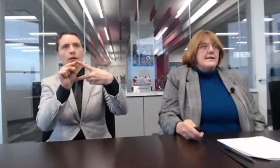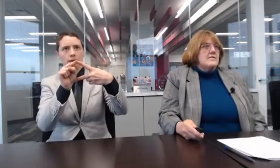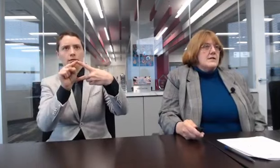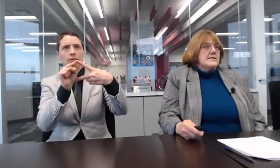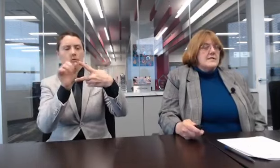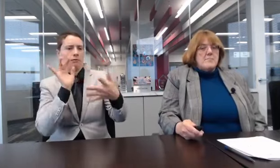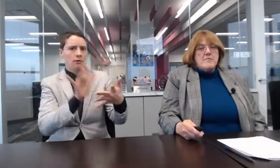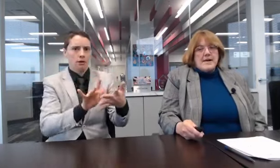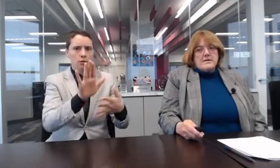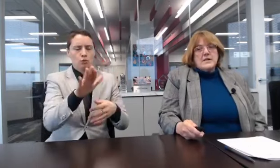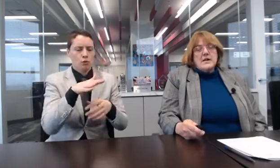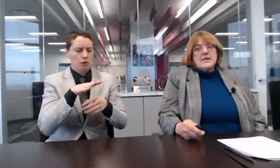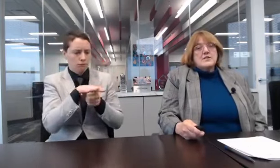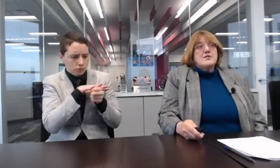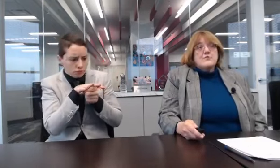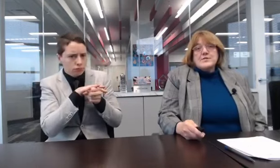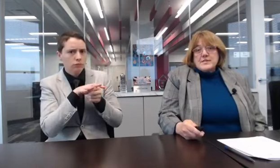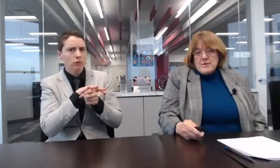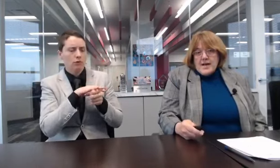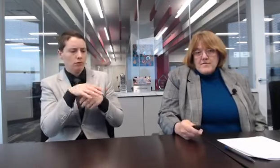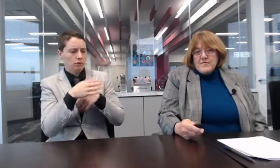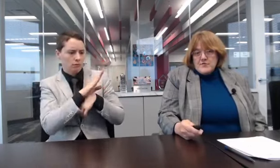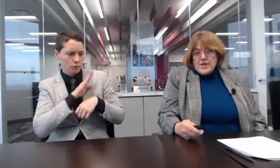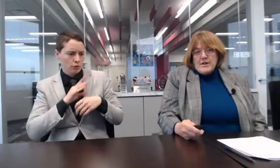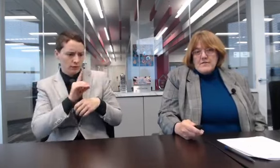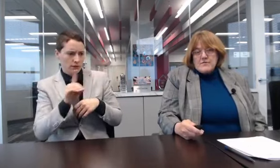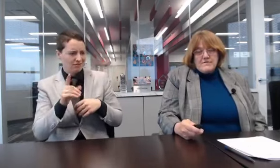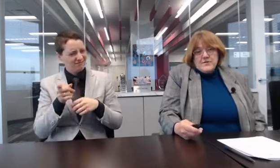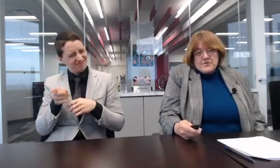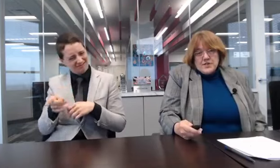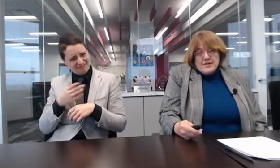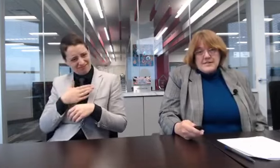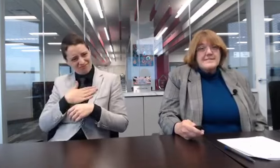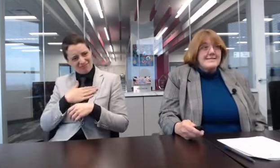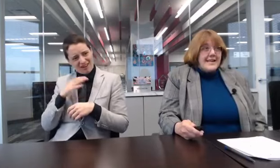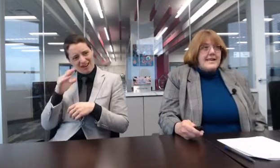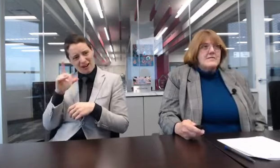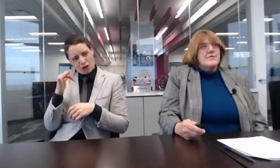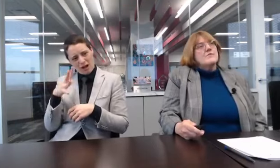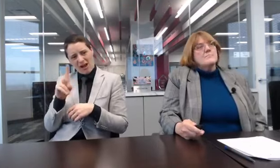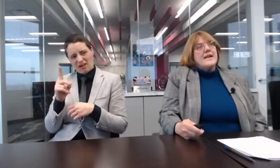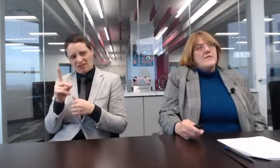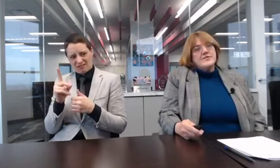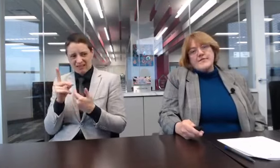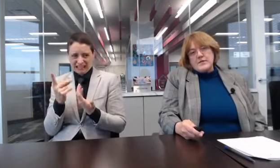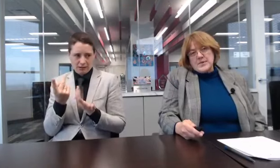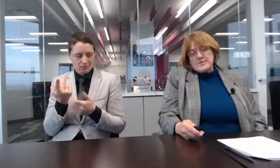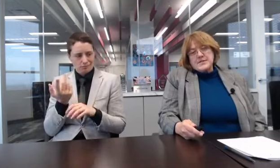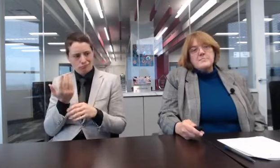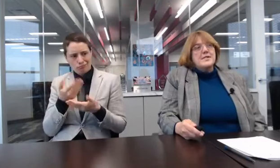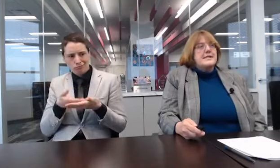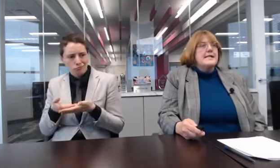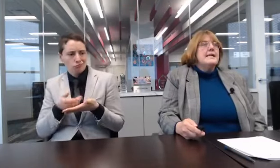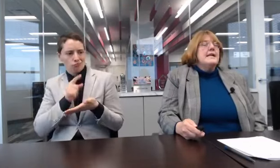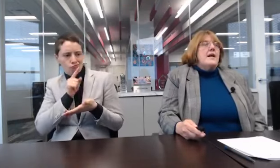and talk to them about concerns that you have if your child, you feel your child is delayed or may have a developmental disability.